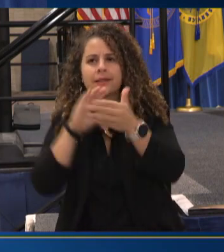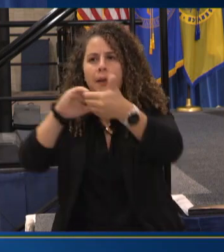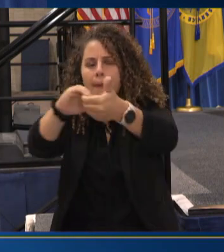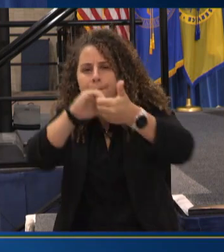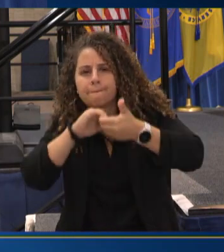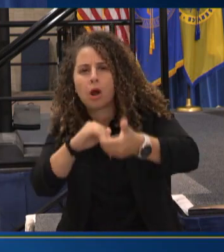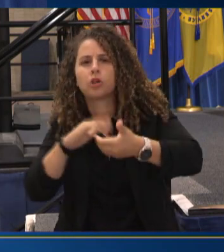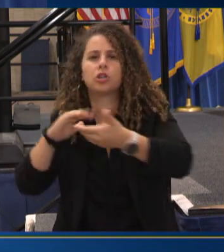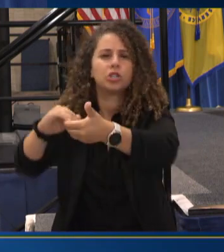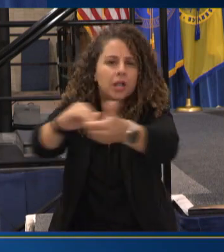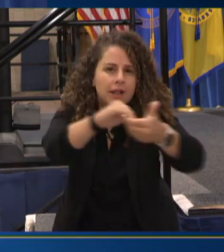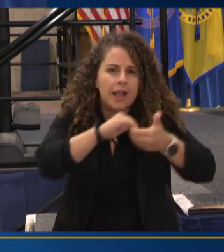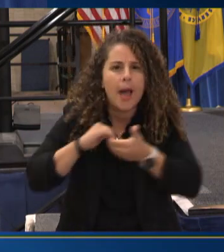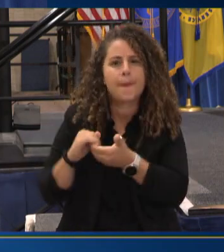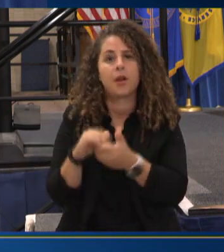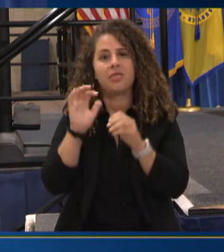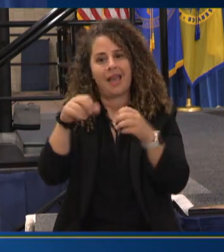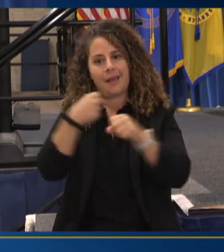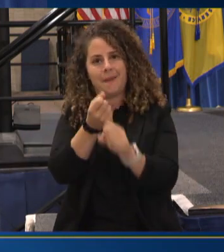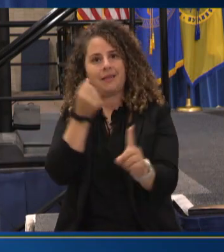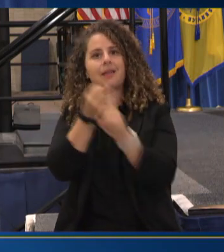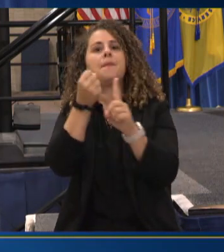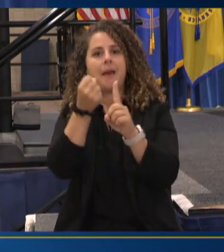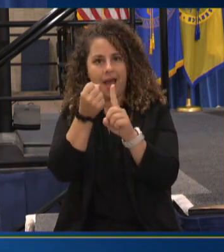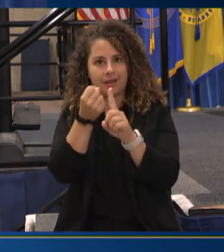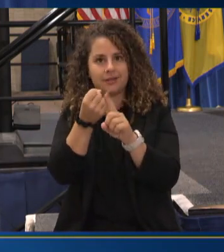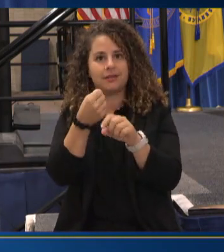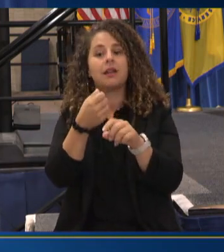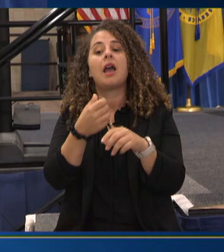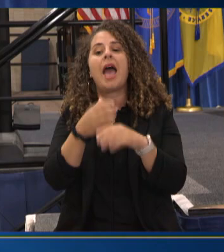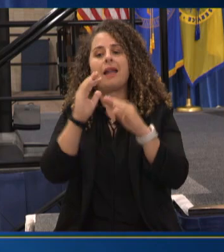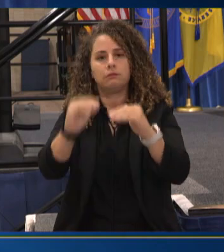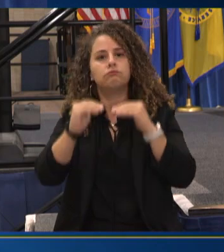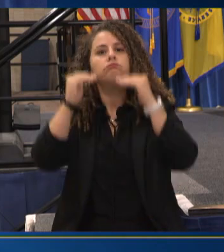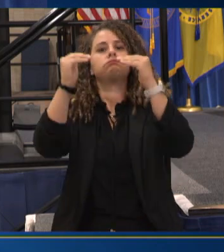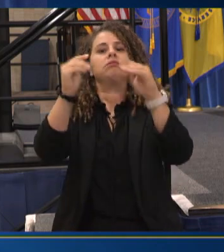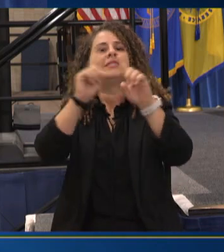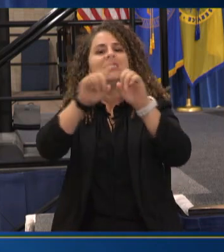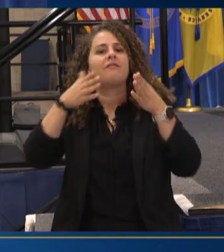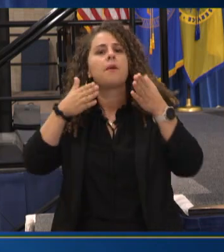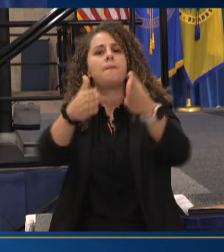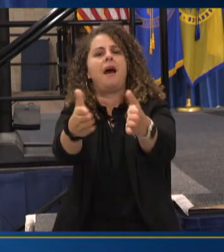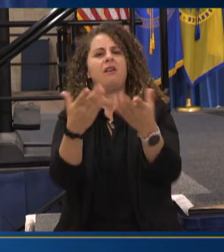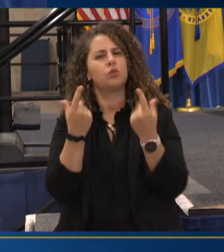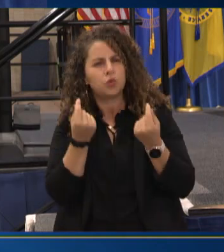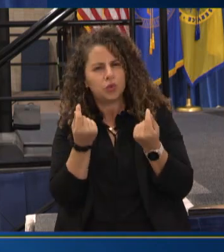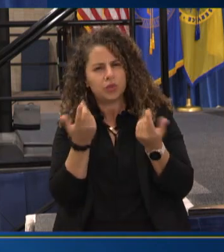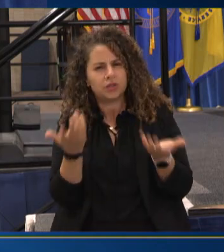collaboration that can make a difference and put us on a different trajectory